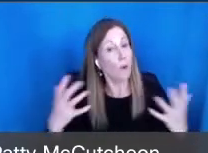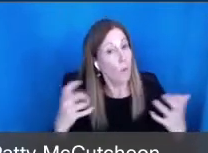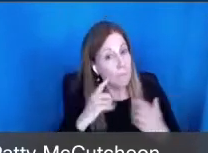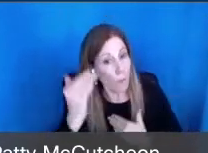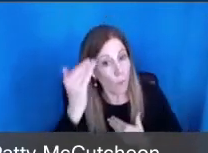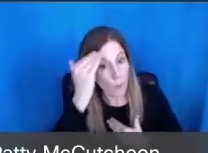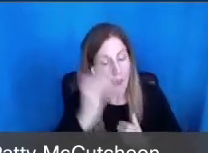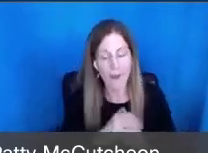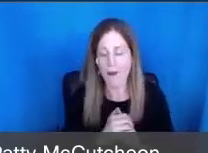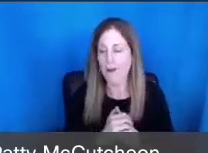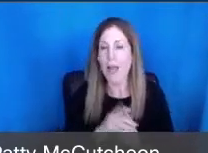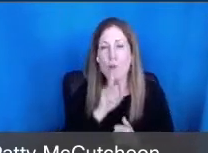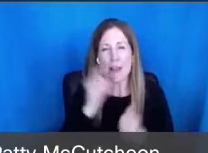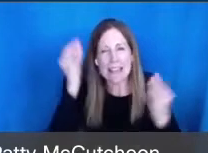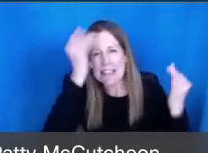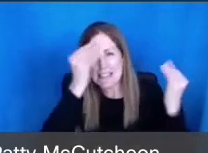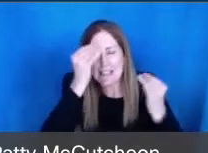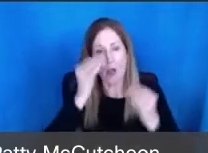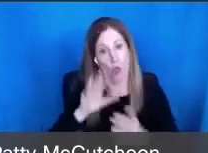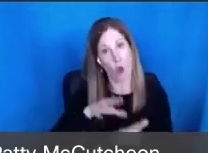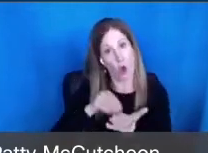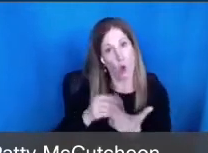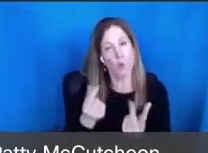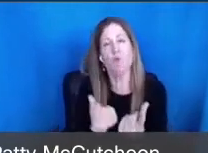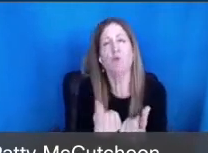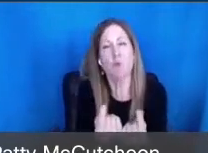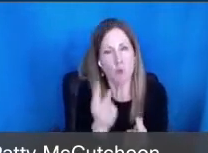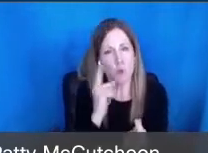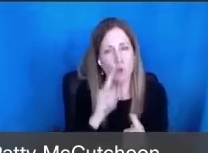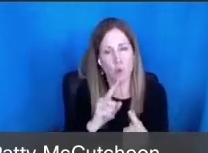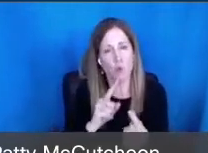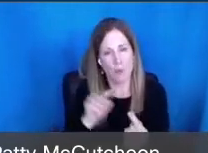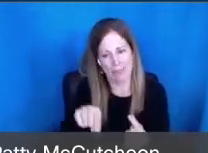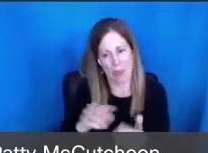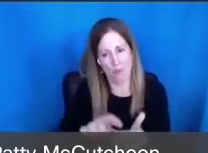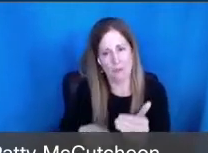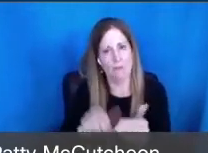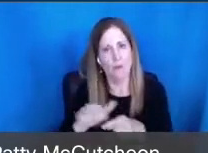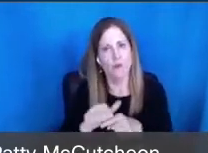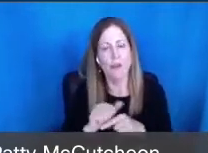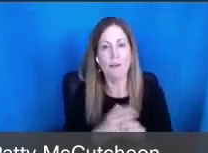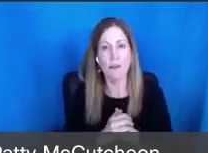think through what they want their learner to do as a result of the training, and then think about how they're going to accomplish it.